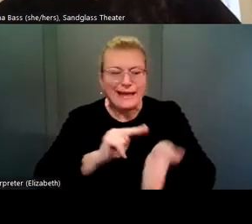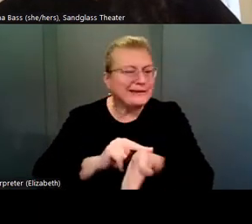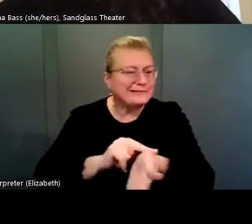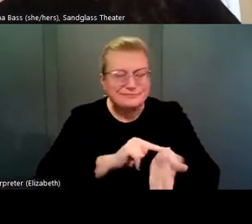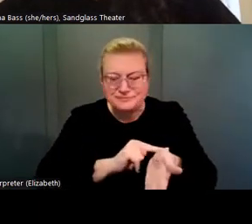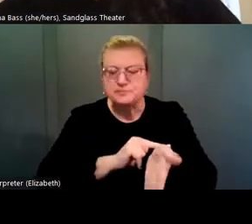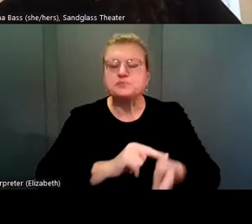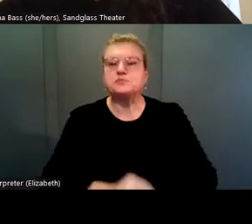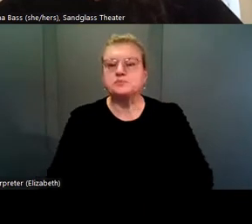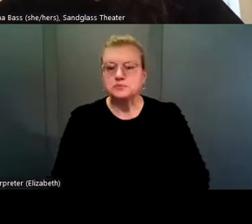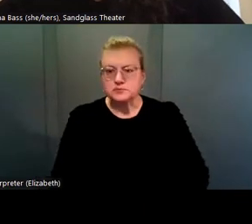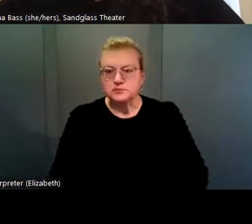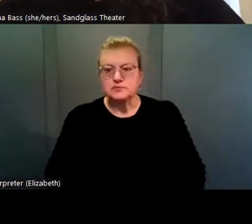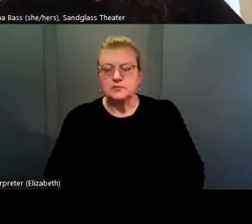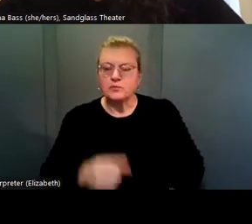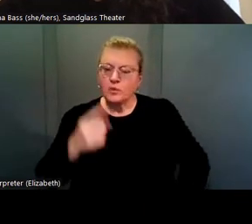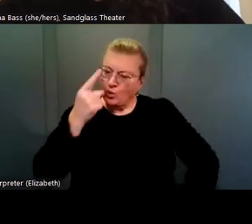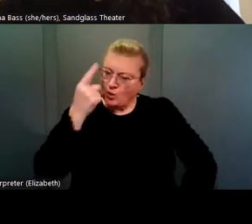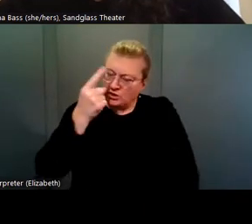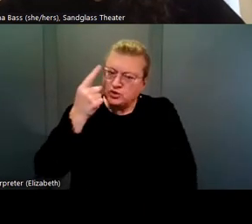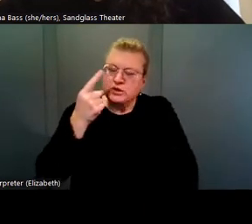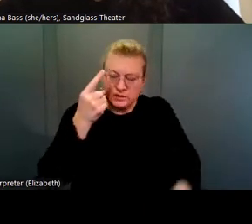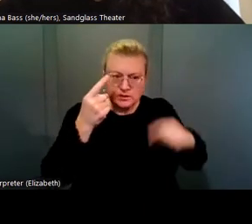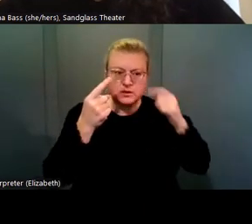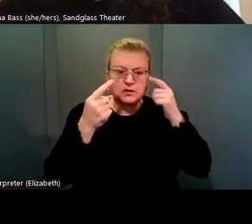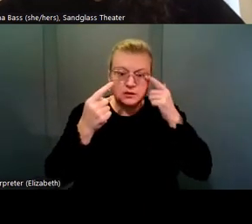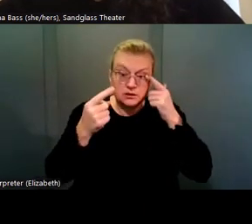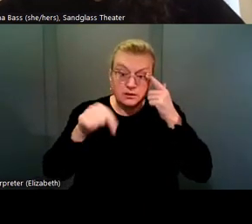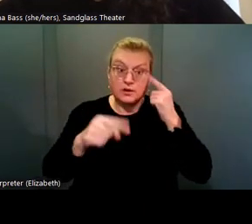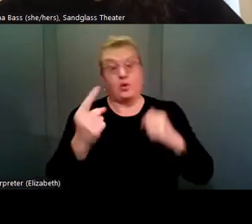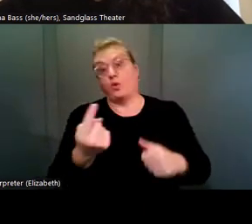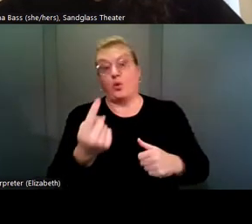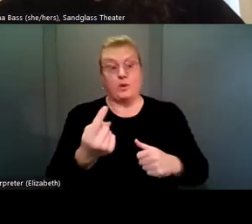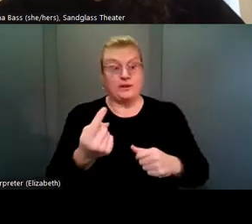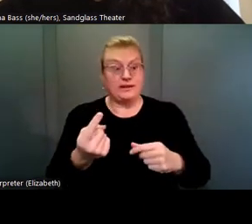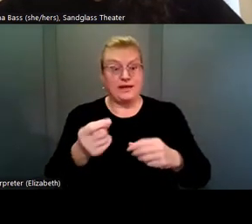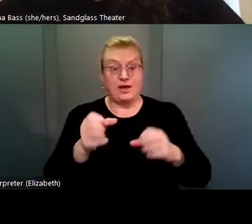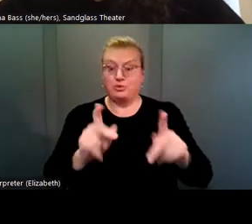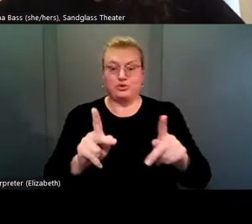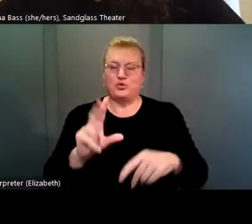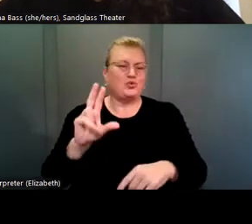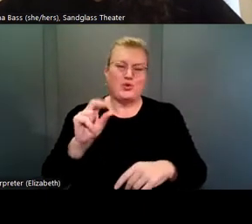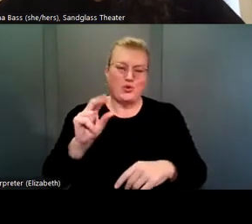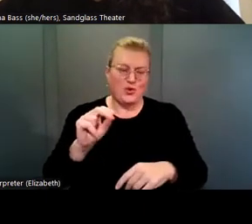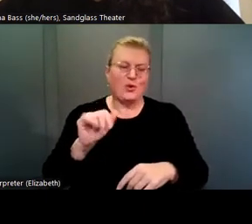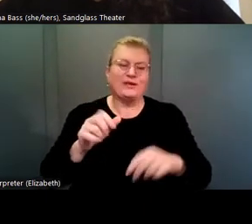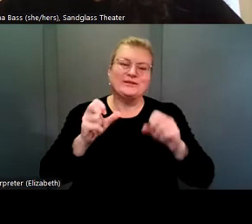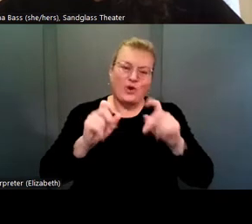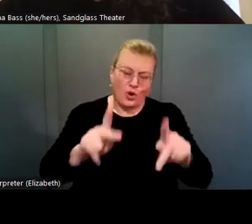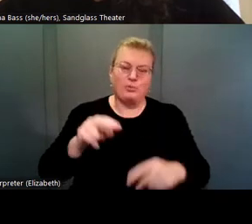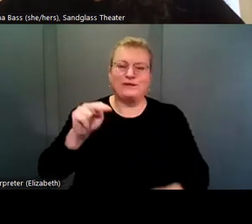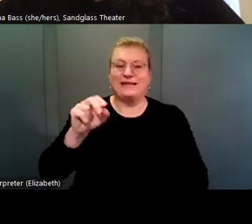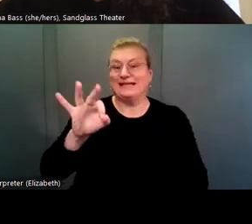and I'm wondering, this is not the only opportunity that exists. This is the opportunity NEFA has put together,